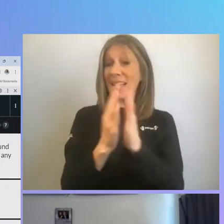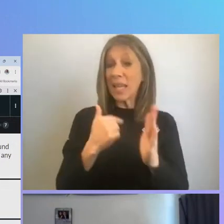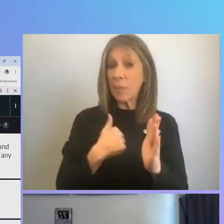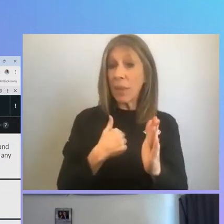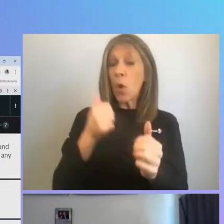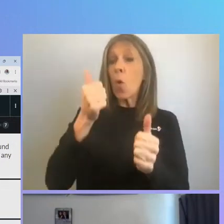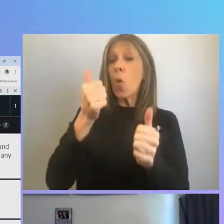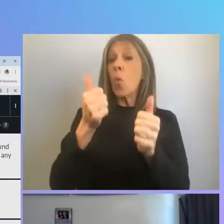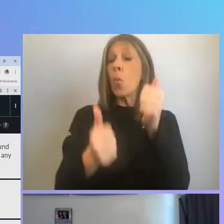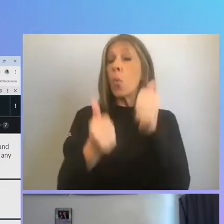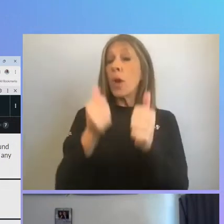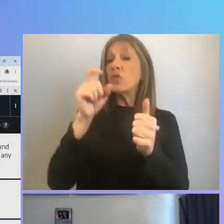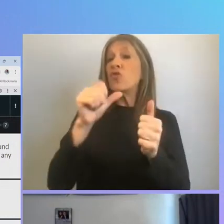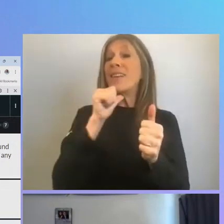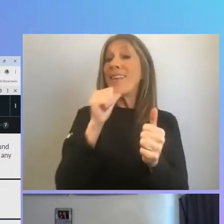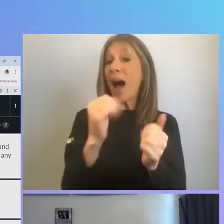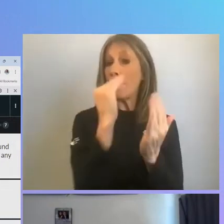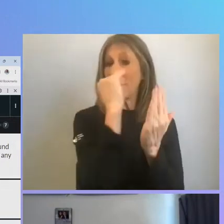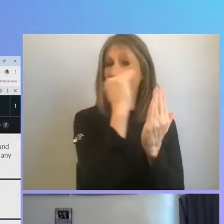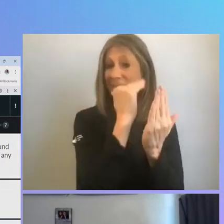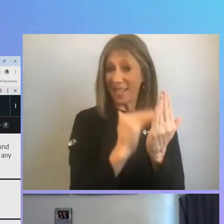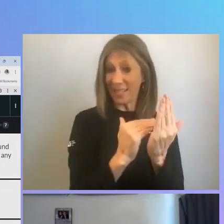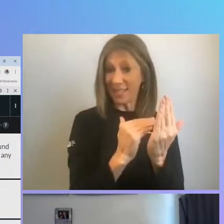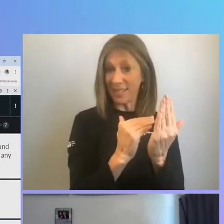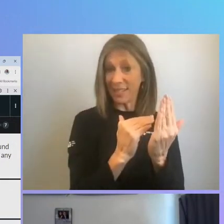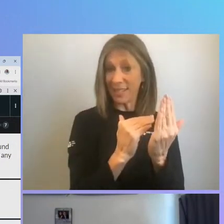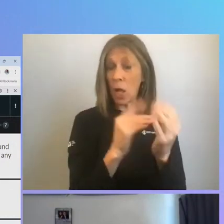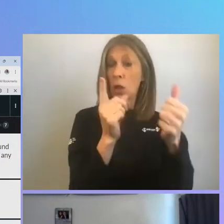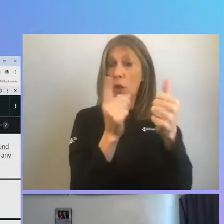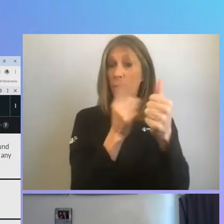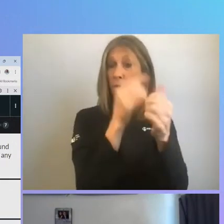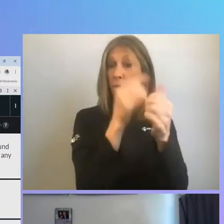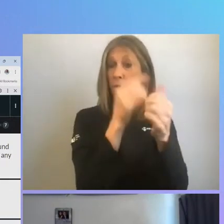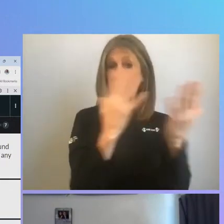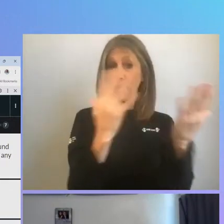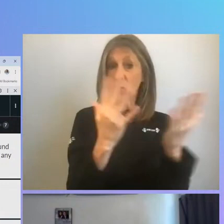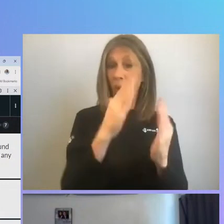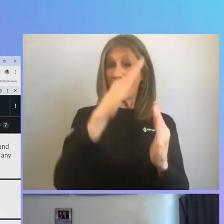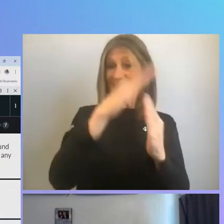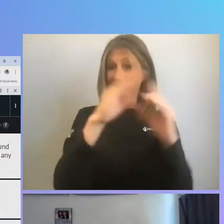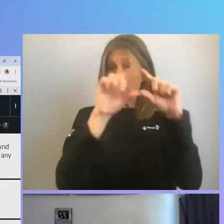lists. Uh, the first list is the top header portion of the page,